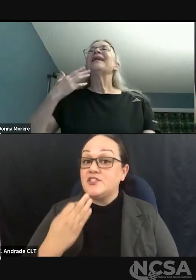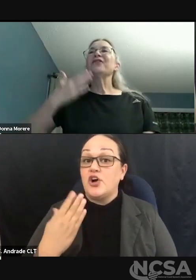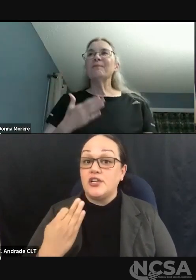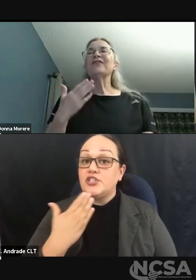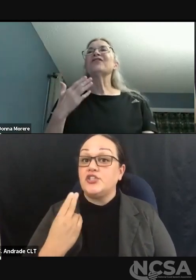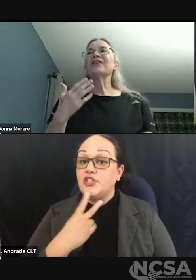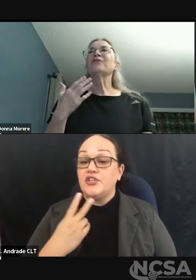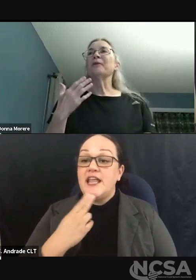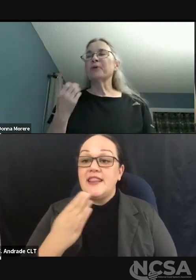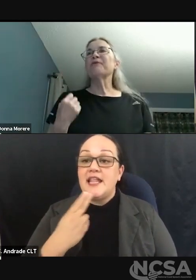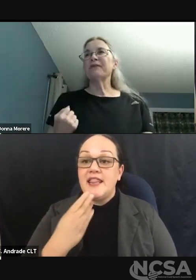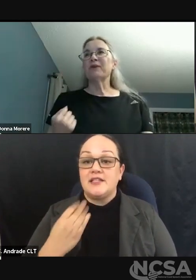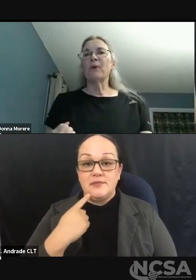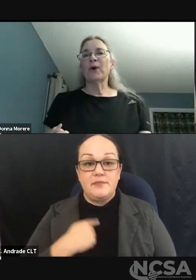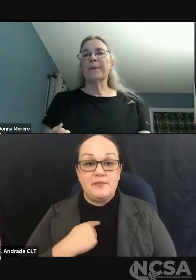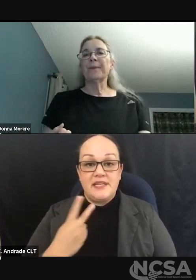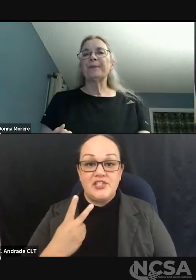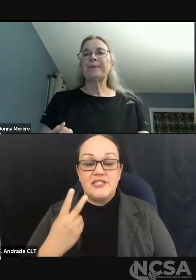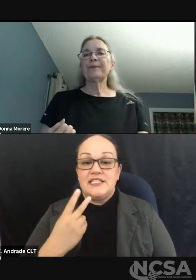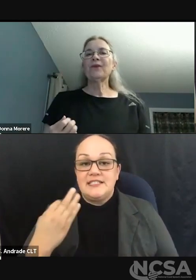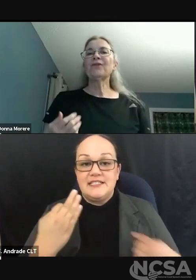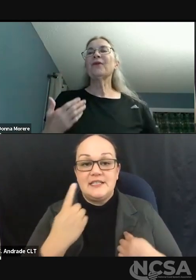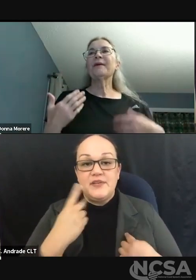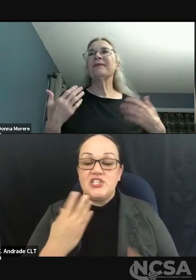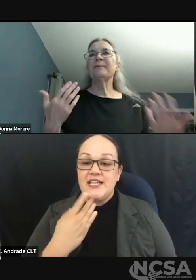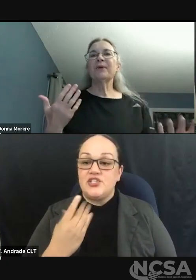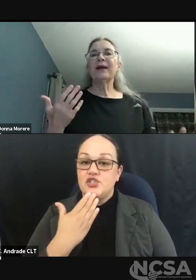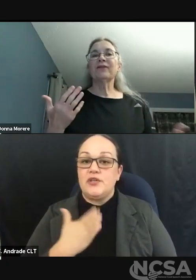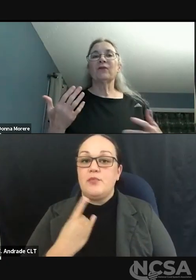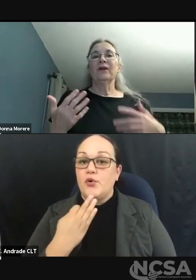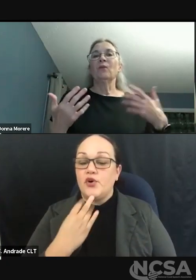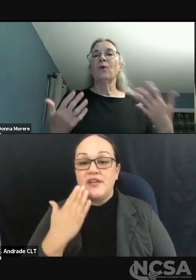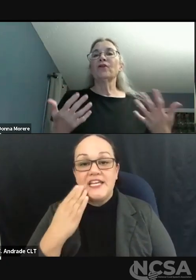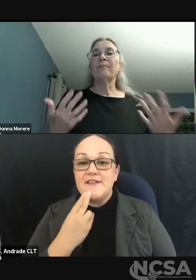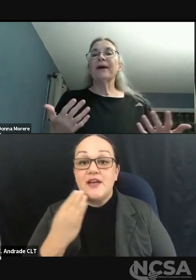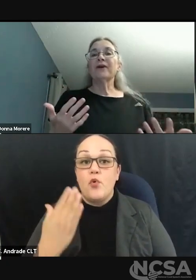their speech tends to improve even more. So, they pronounce words better,